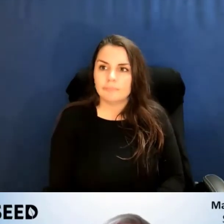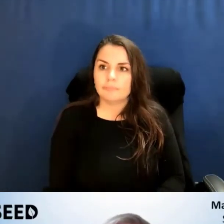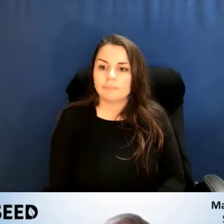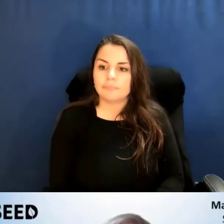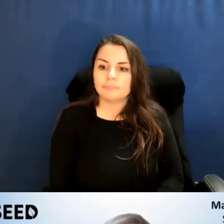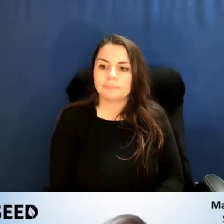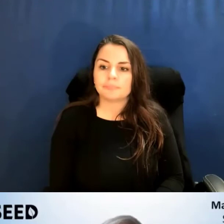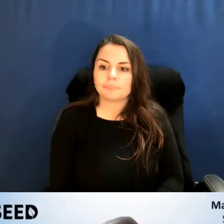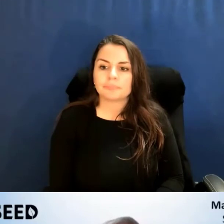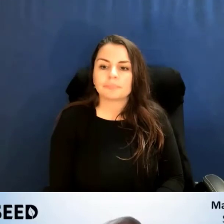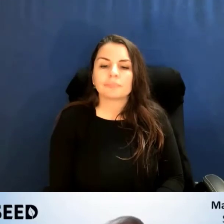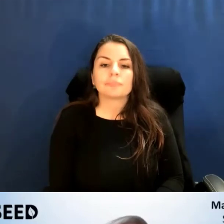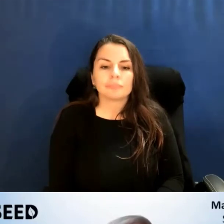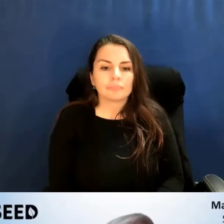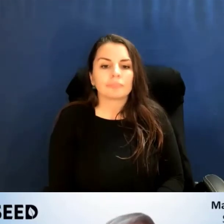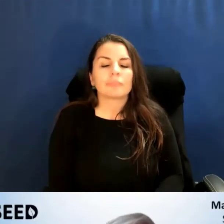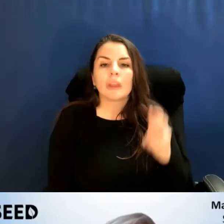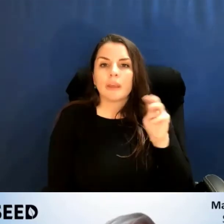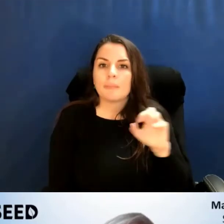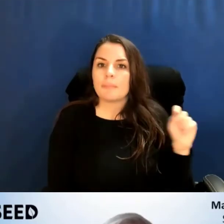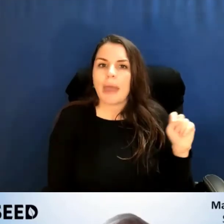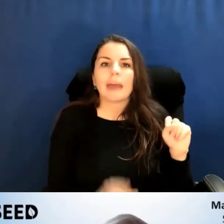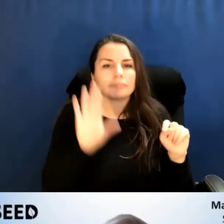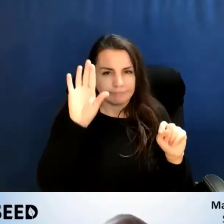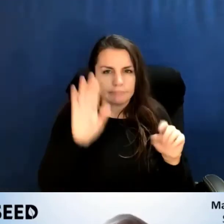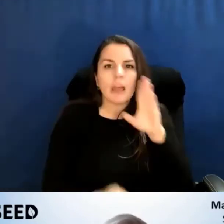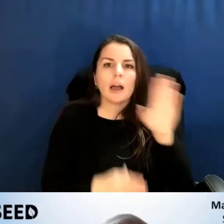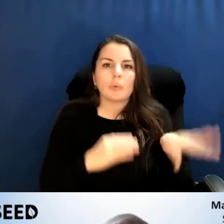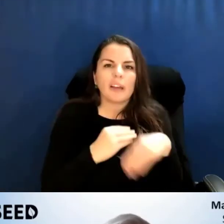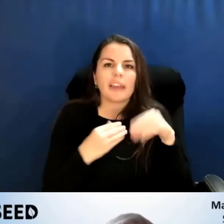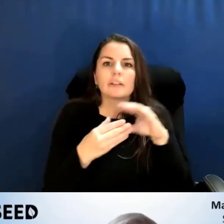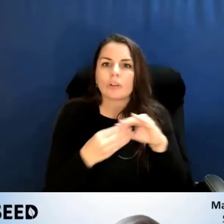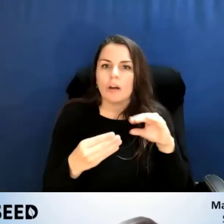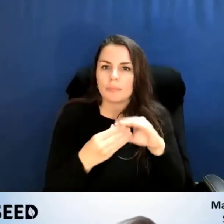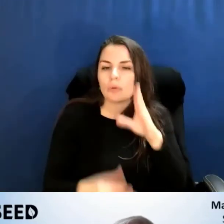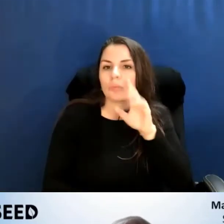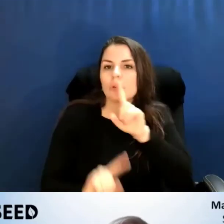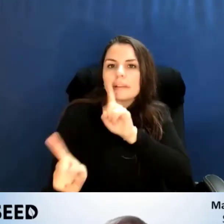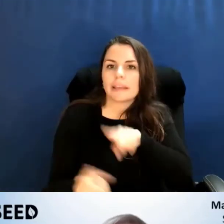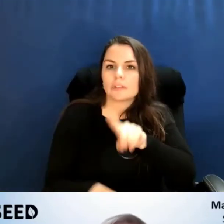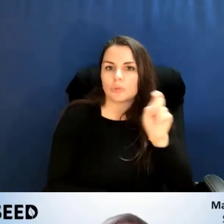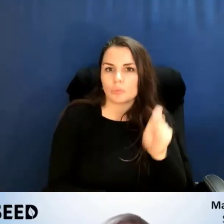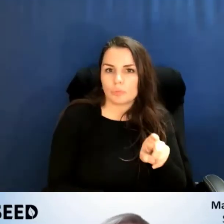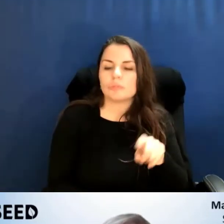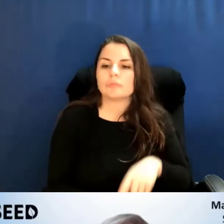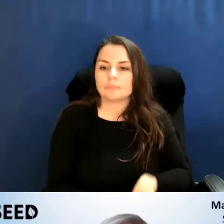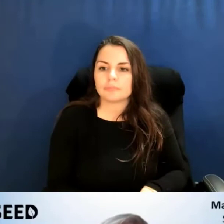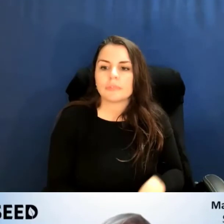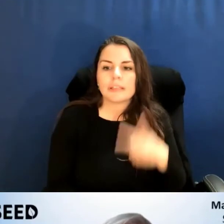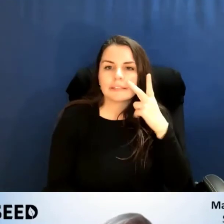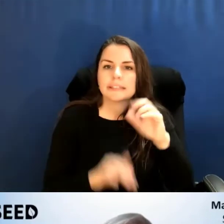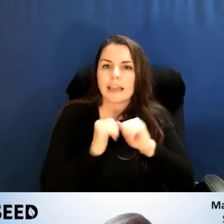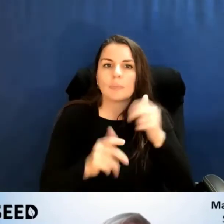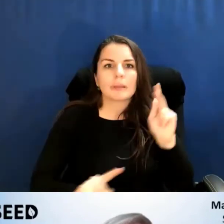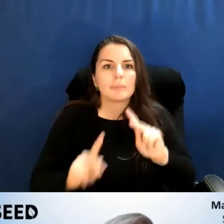Matt McMahon: Stephanie, I'm going to jump in. Thank you for that. I'm going to jump in and answer a question. Does SEED help people go through the FDA process?